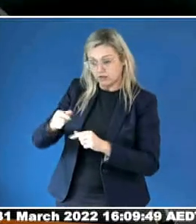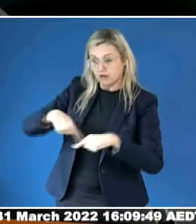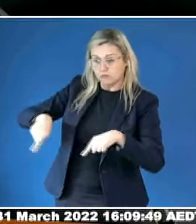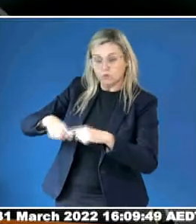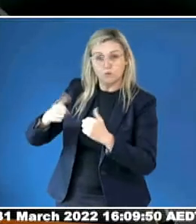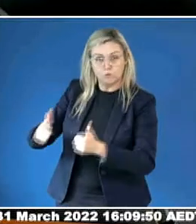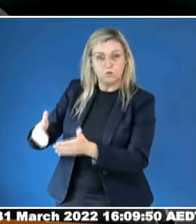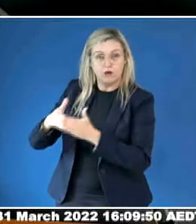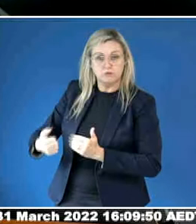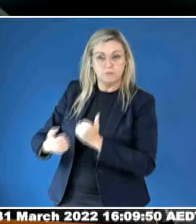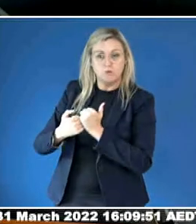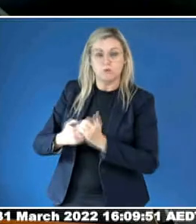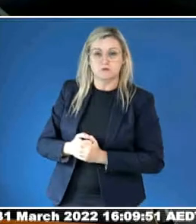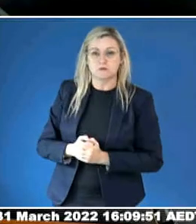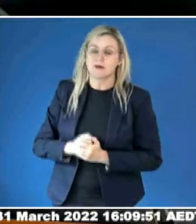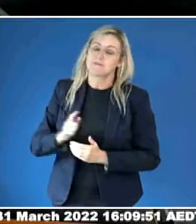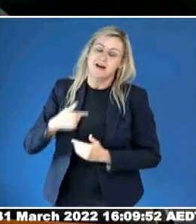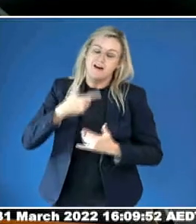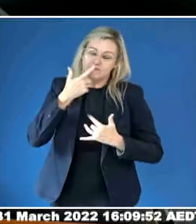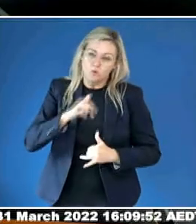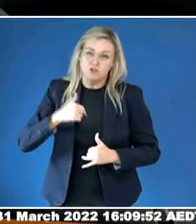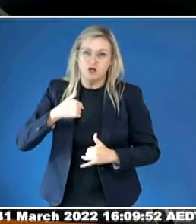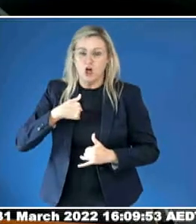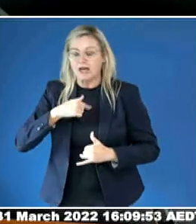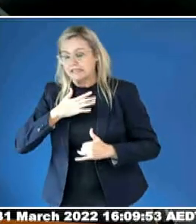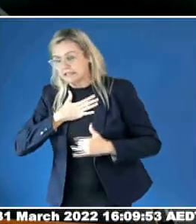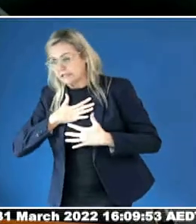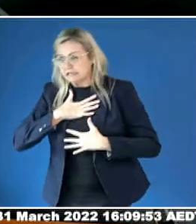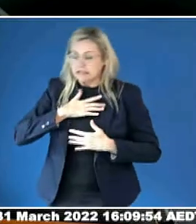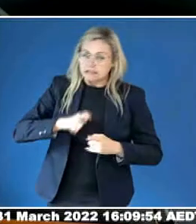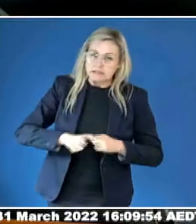I have resorted to substance abuse and other unhealthy coping mechanisms throughout my teens and a lot of my adulthood.